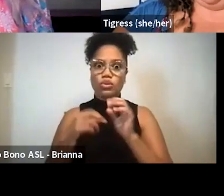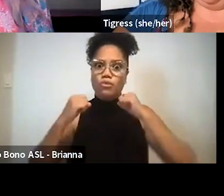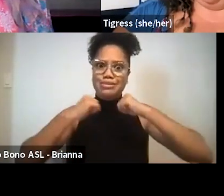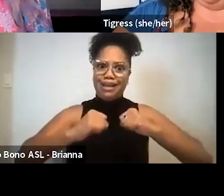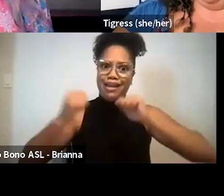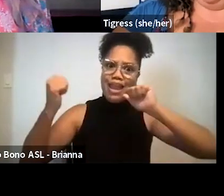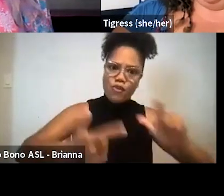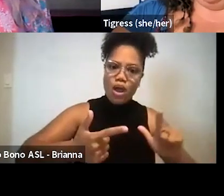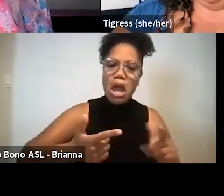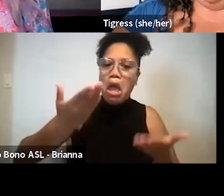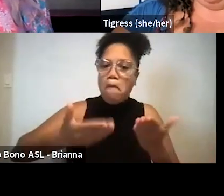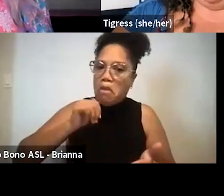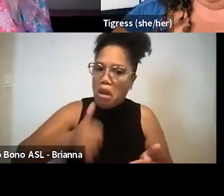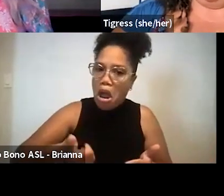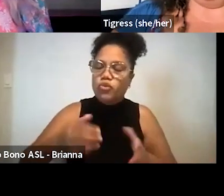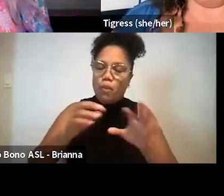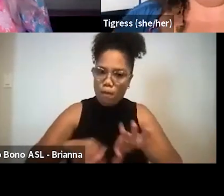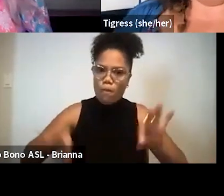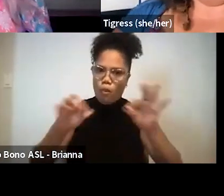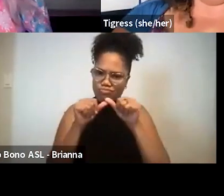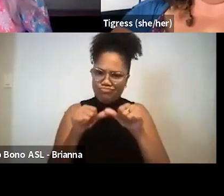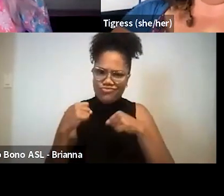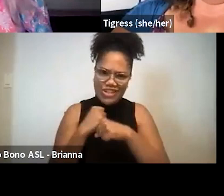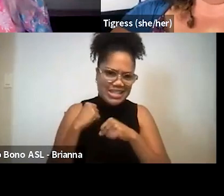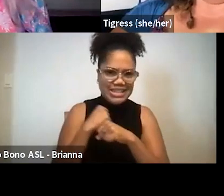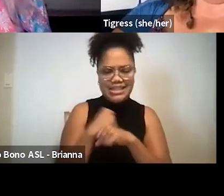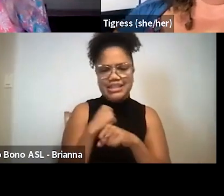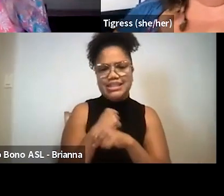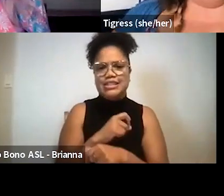very important to continue fighting and and getting specific legislation.